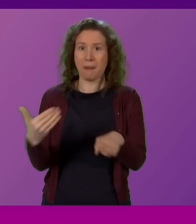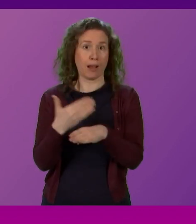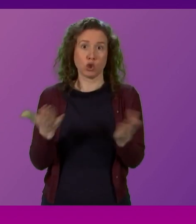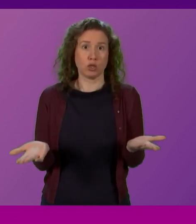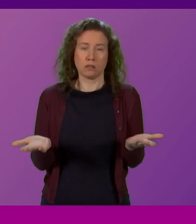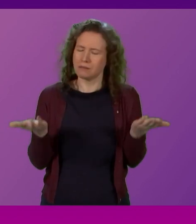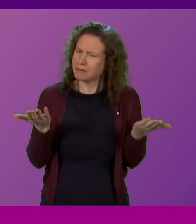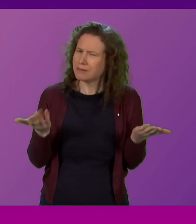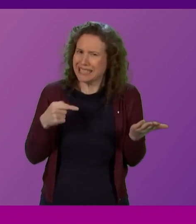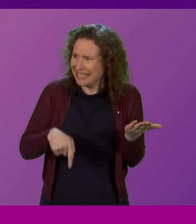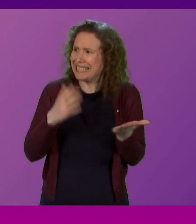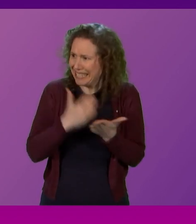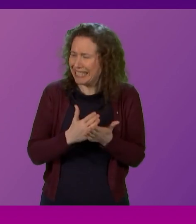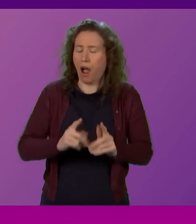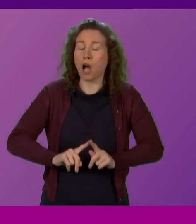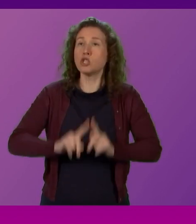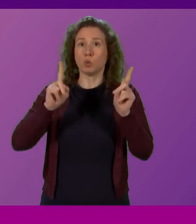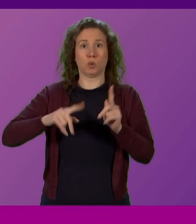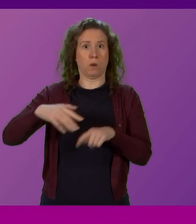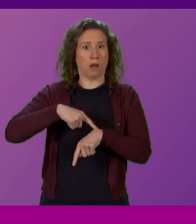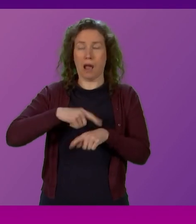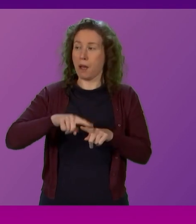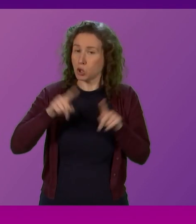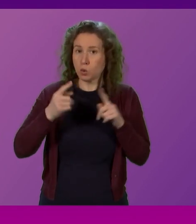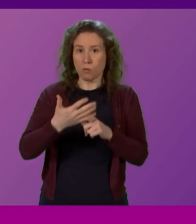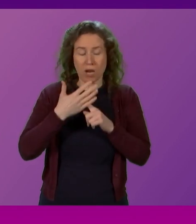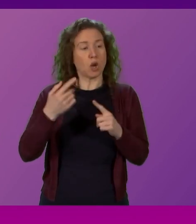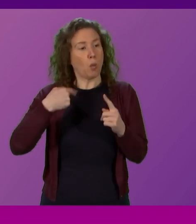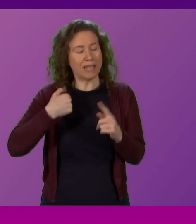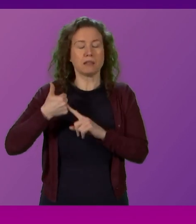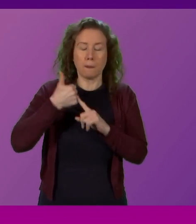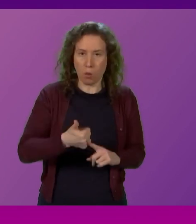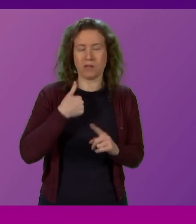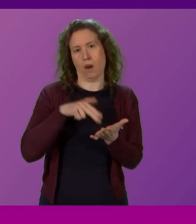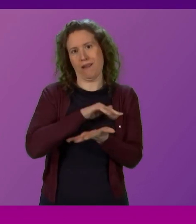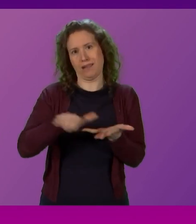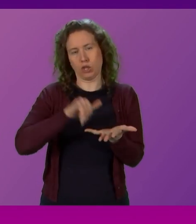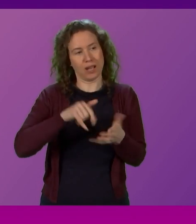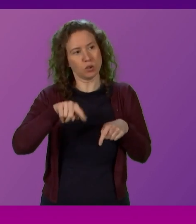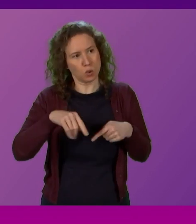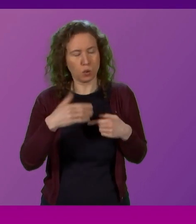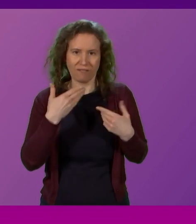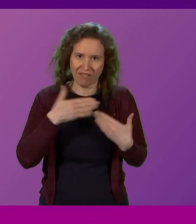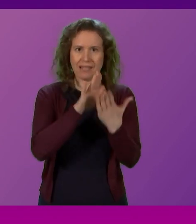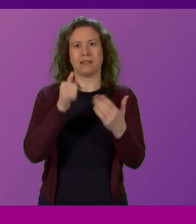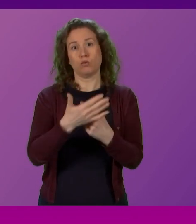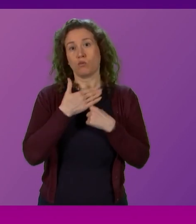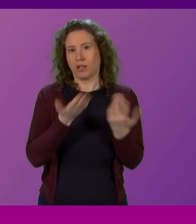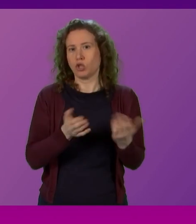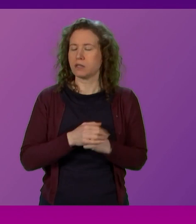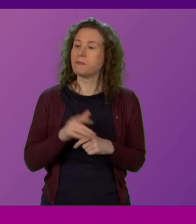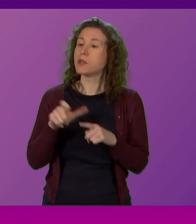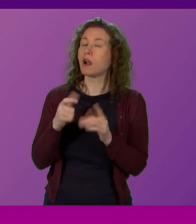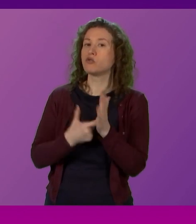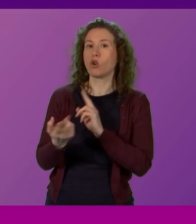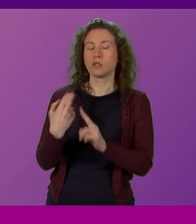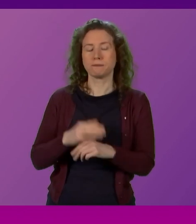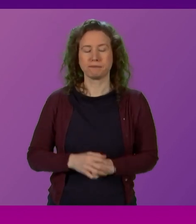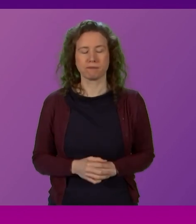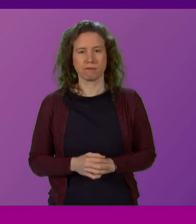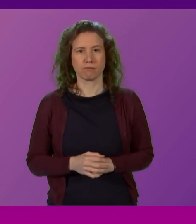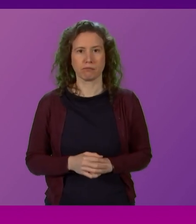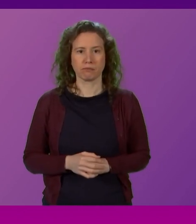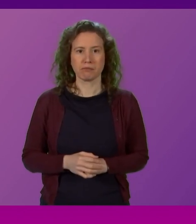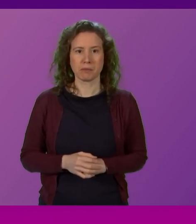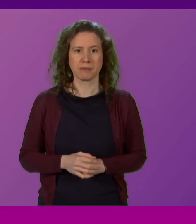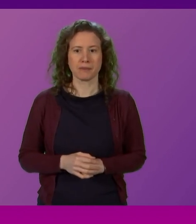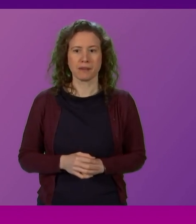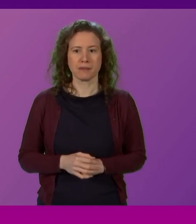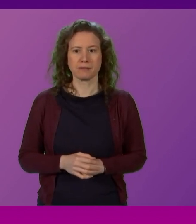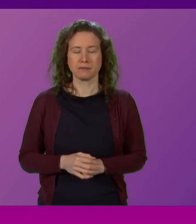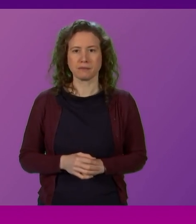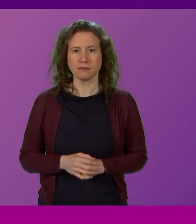These are unprecedented pressures, which we continue to support our NHS to address.